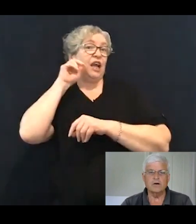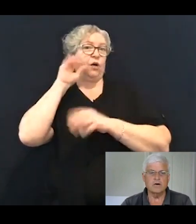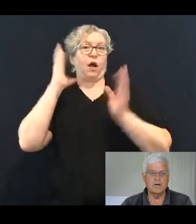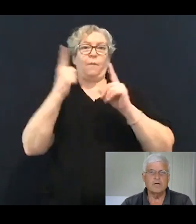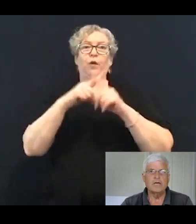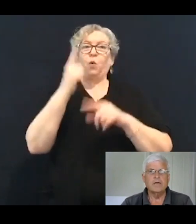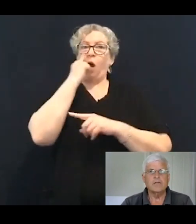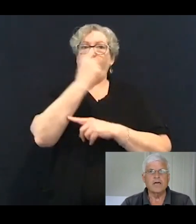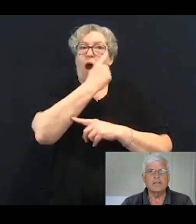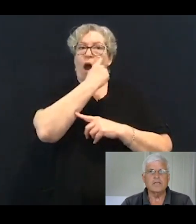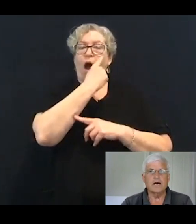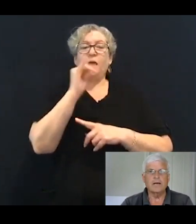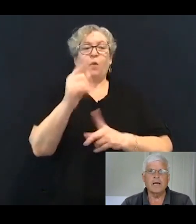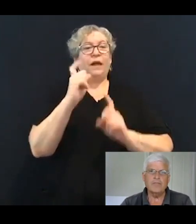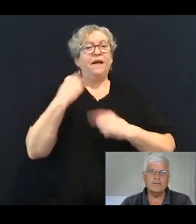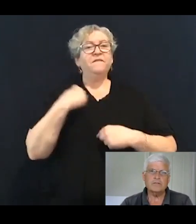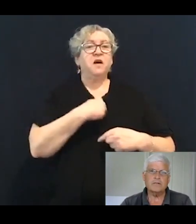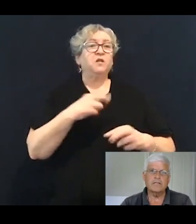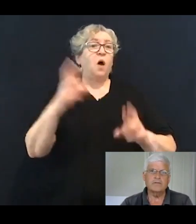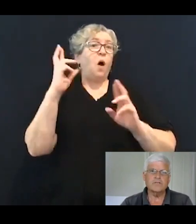And this gives us hope that a therapy that